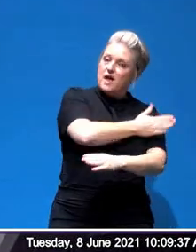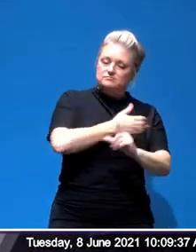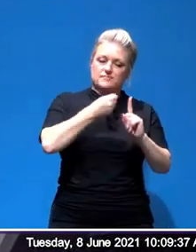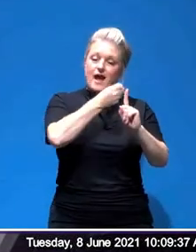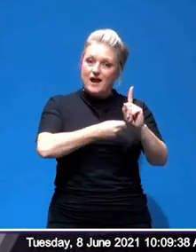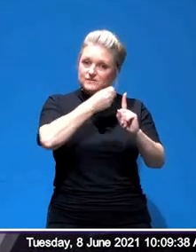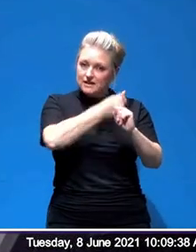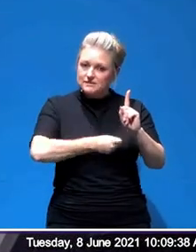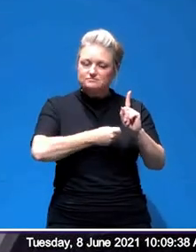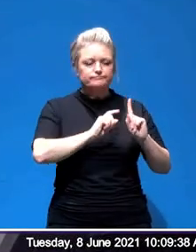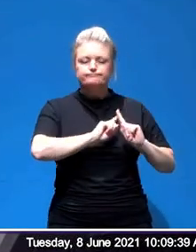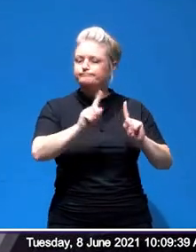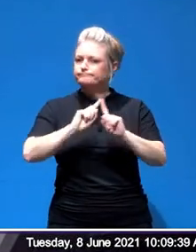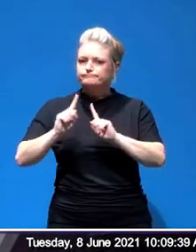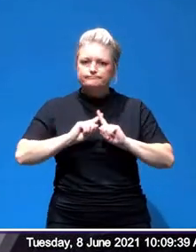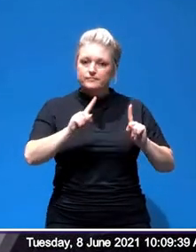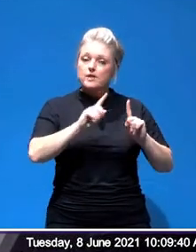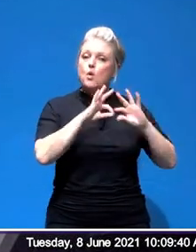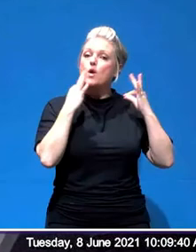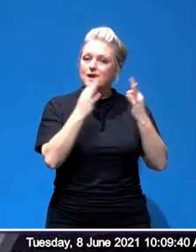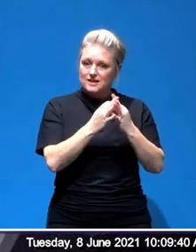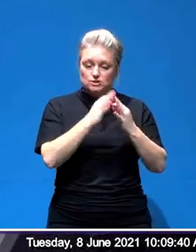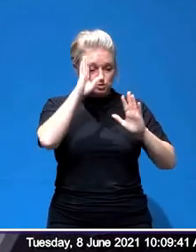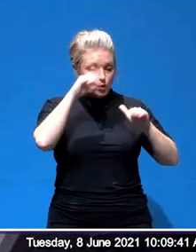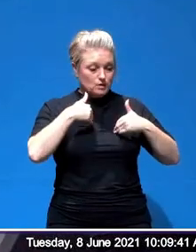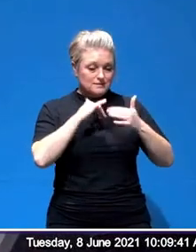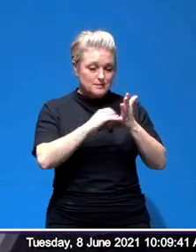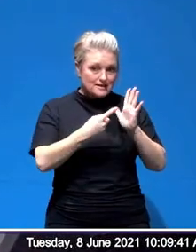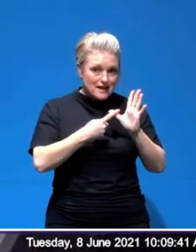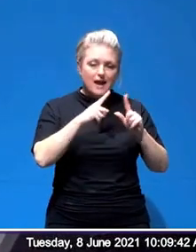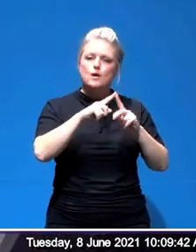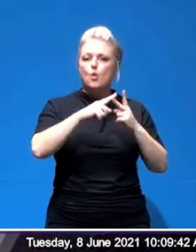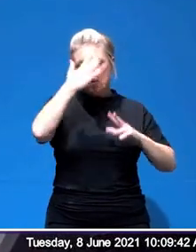number of organisations, including Autism SA and Parent Advocacy.